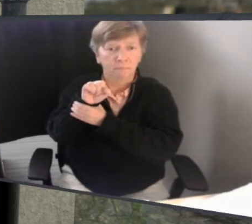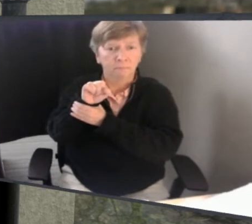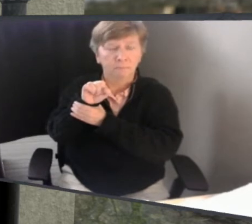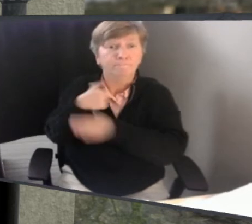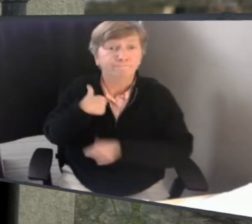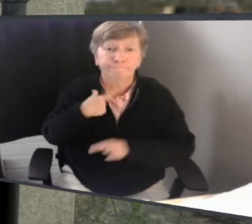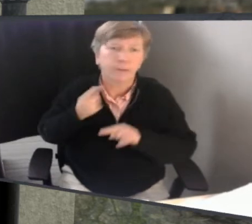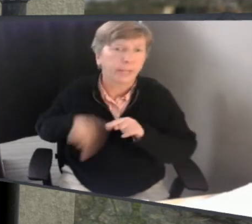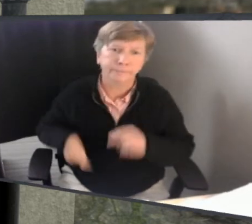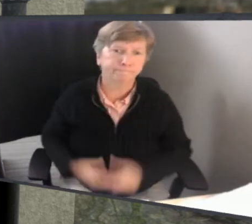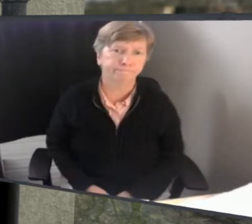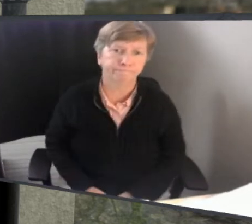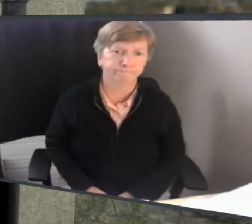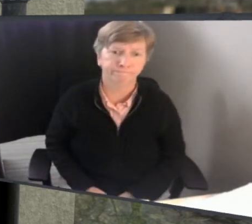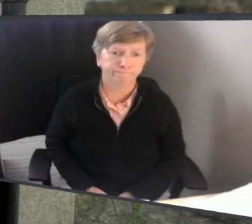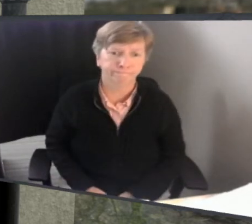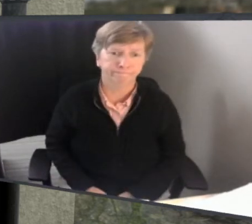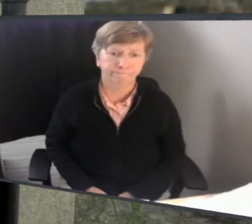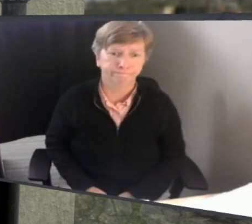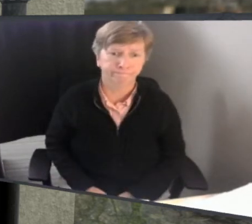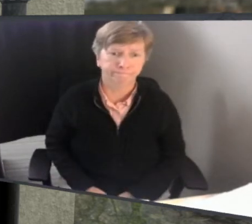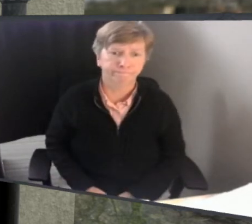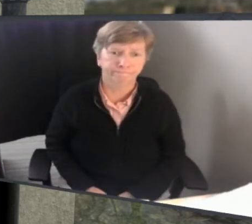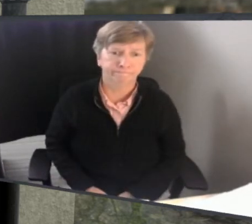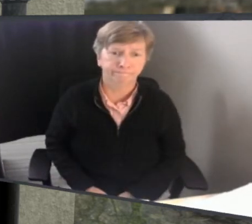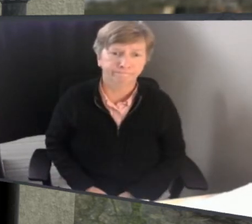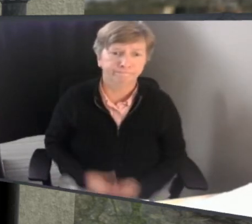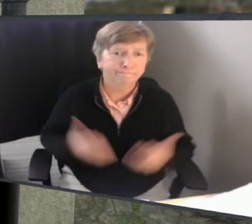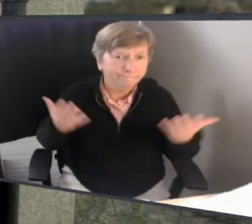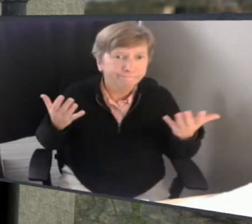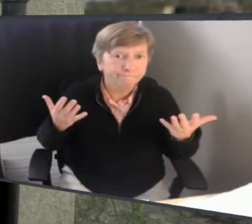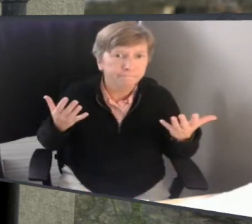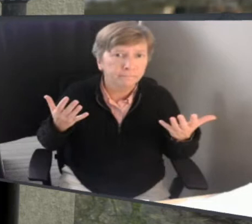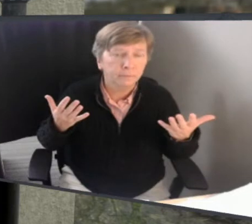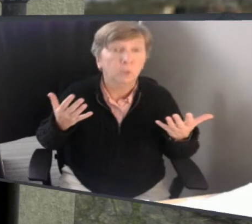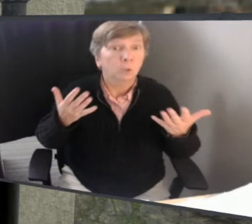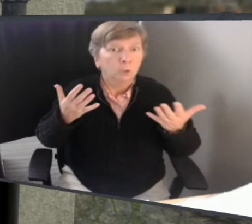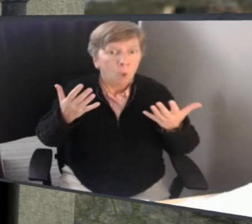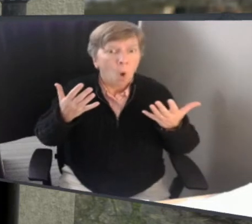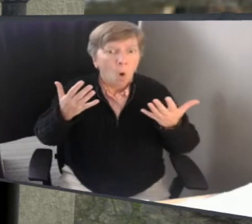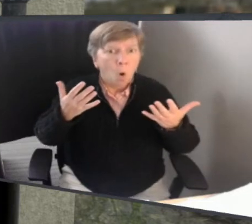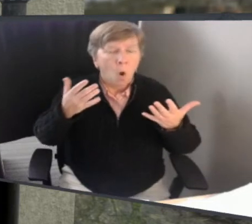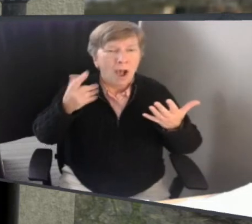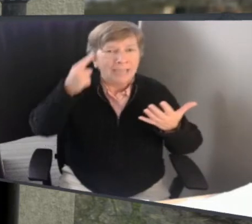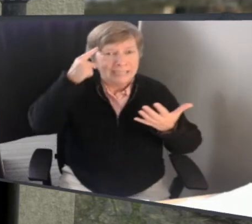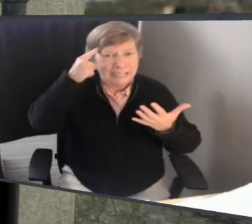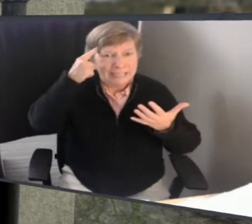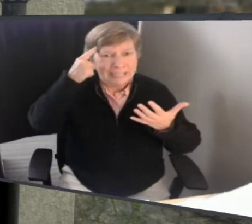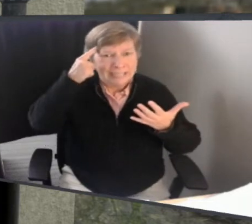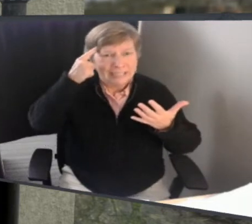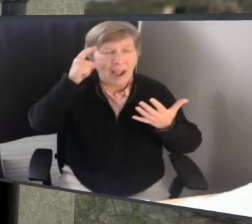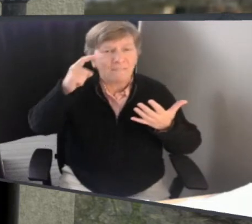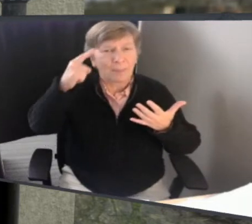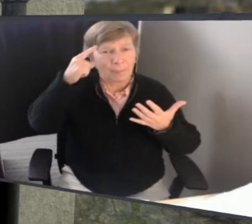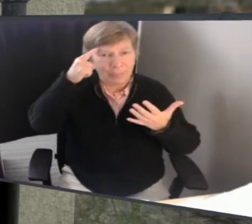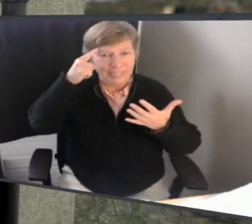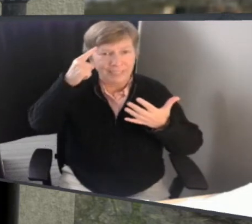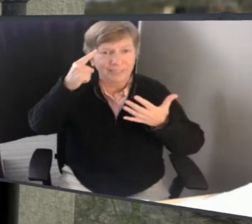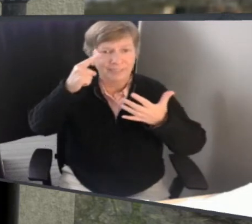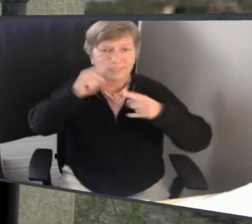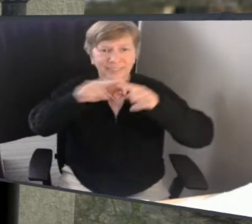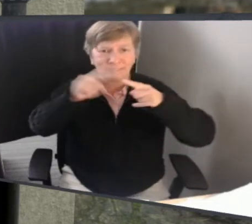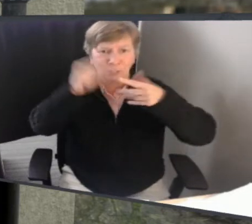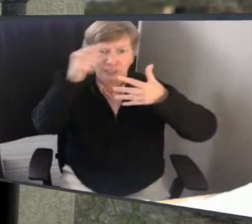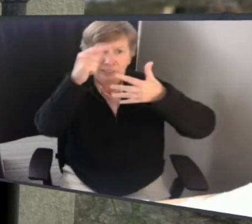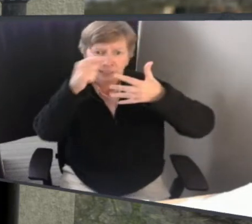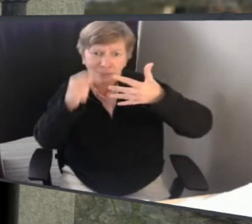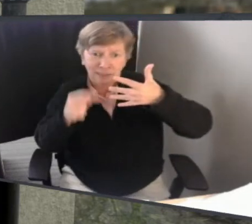what's behind and beside us. I can't do that. Unfortunately, none of us really can. So, instead,